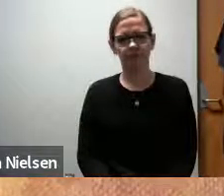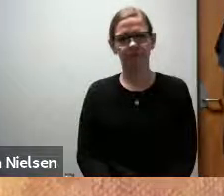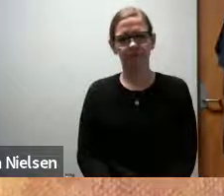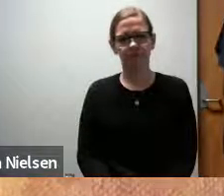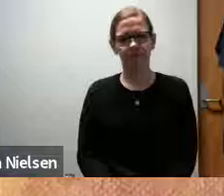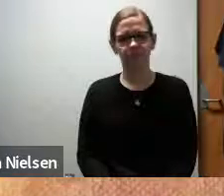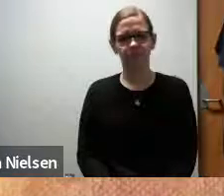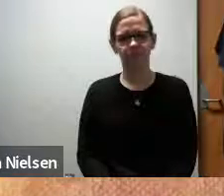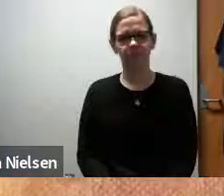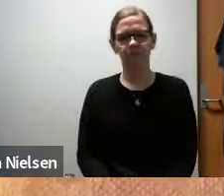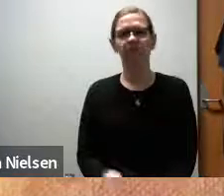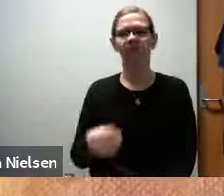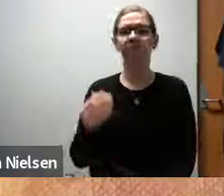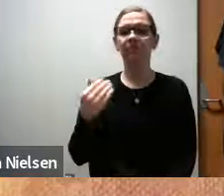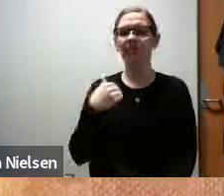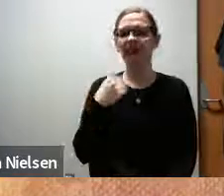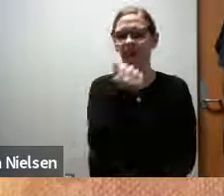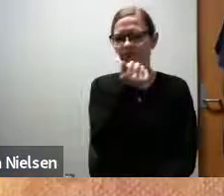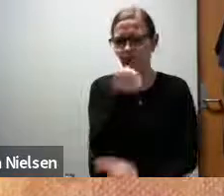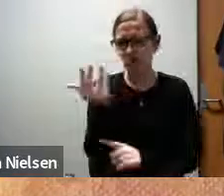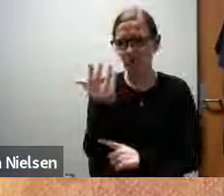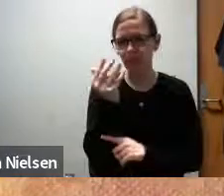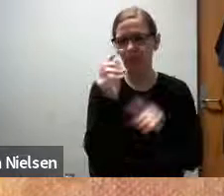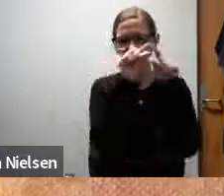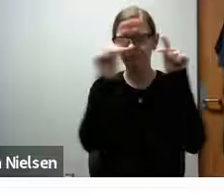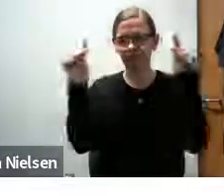We have a few zoom toolbar features and how to use them.